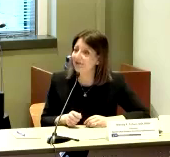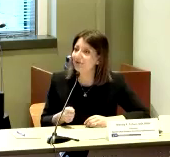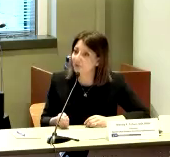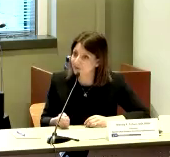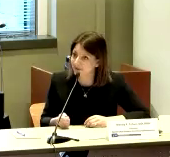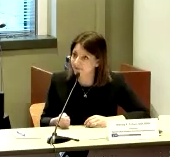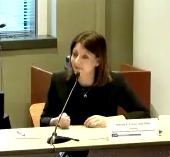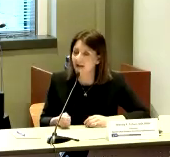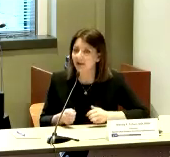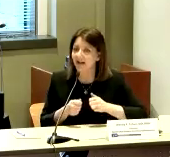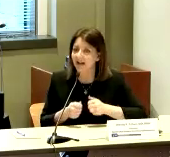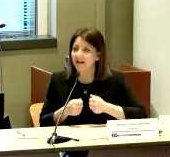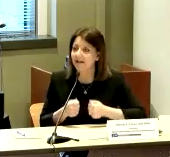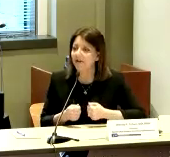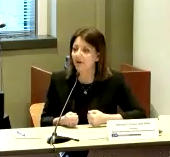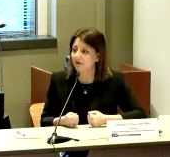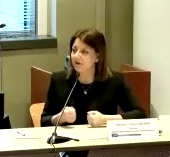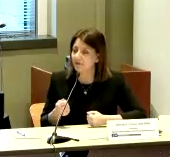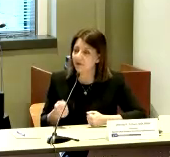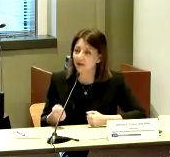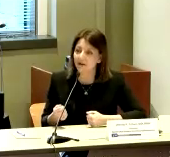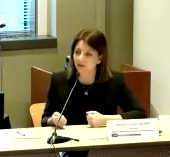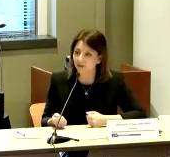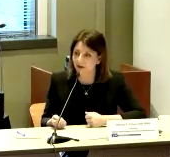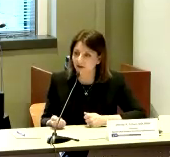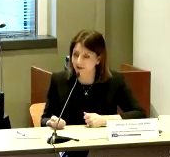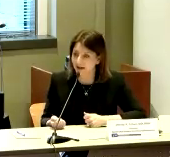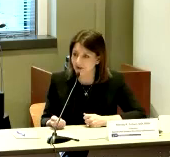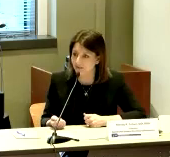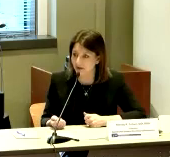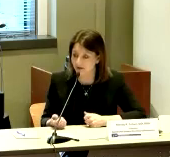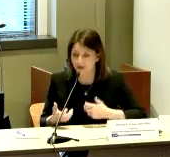in schools, right, again, another partnership where we heard from our education partners.